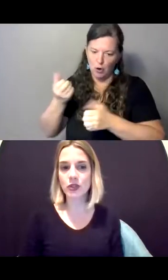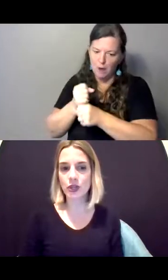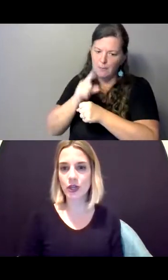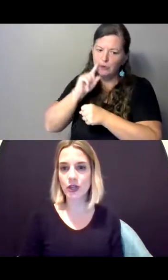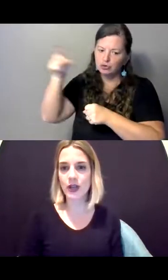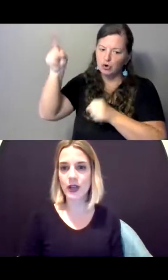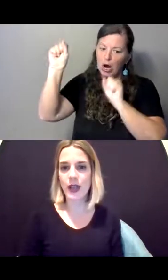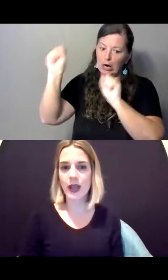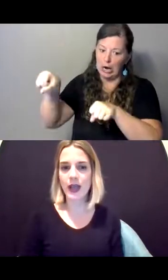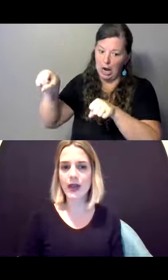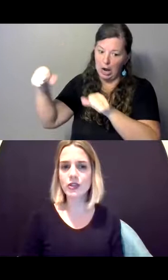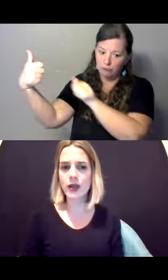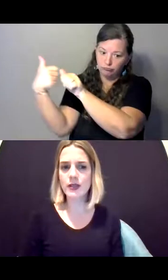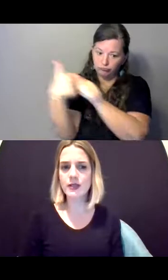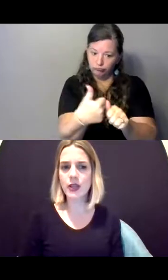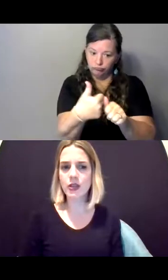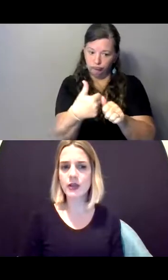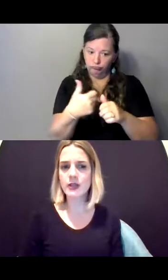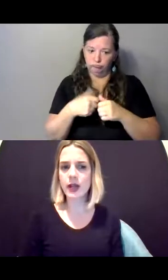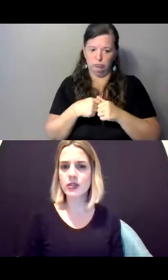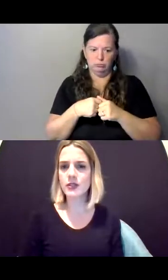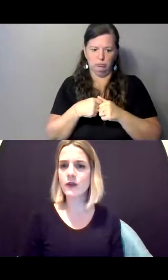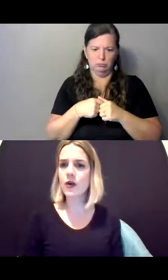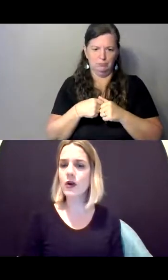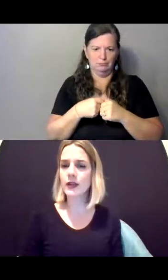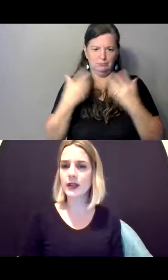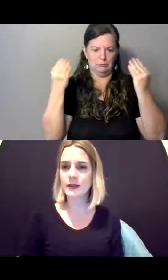learner and I trust that you'll conduct yourself accordingly"